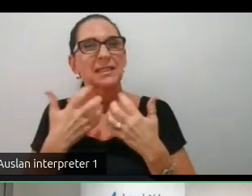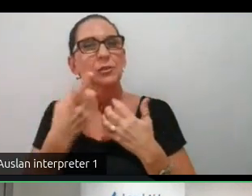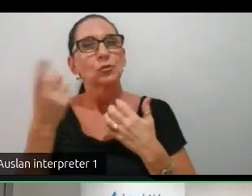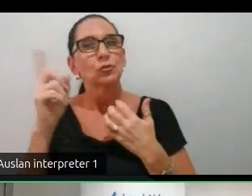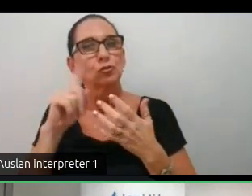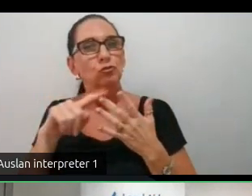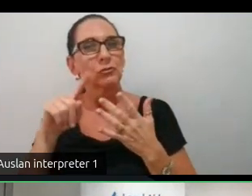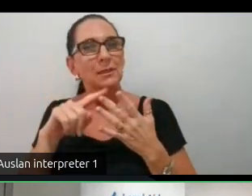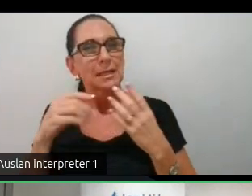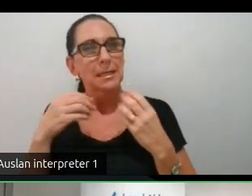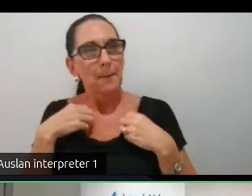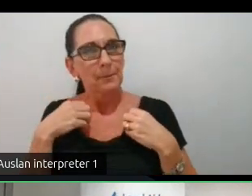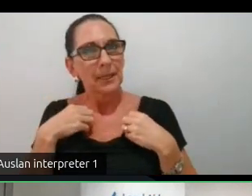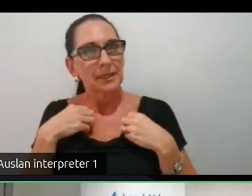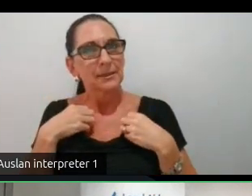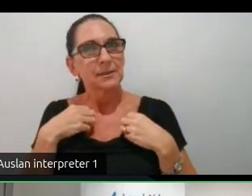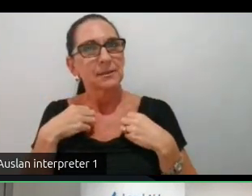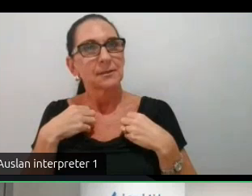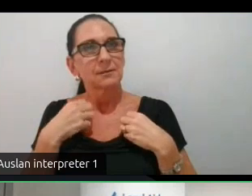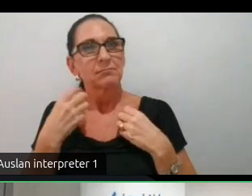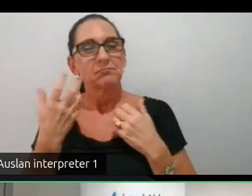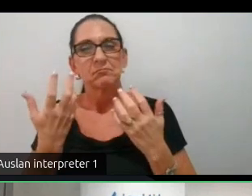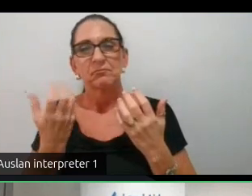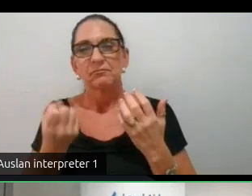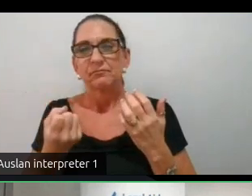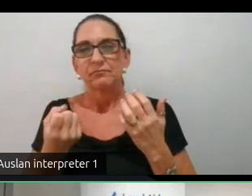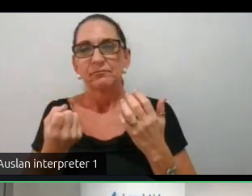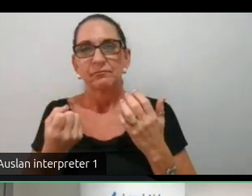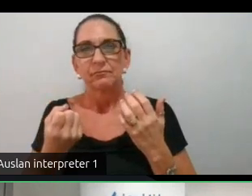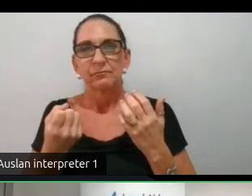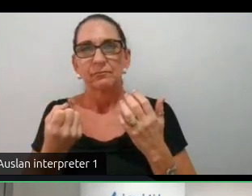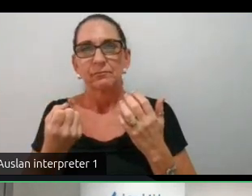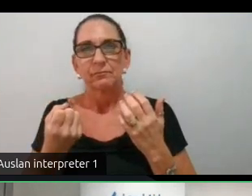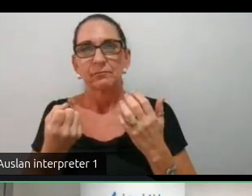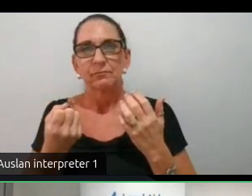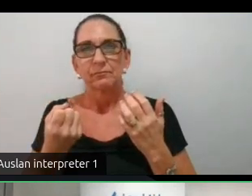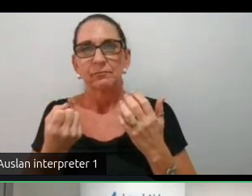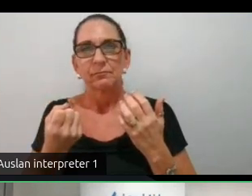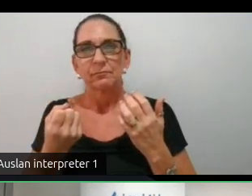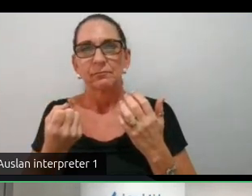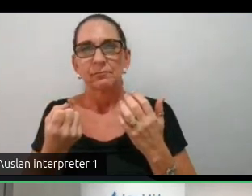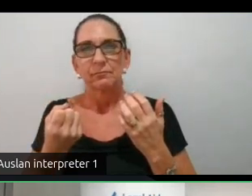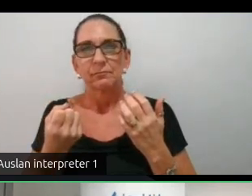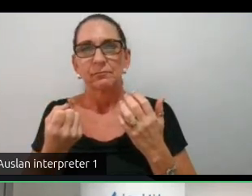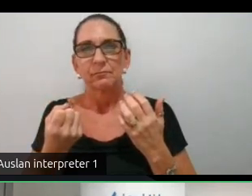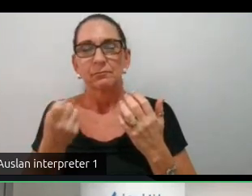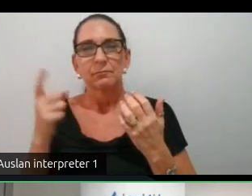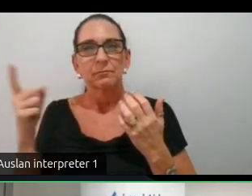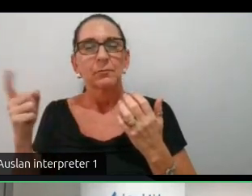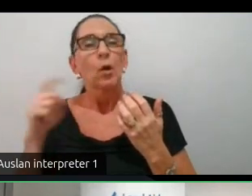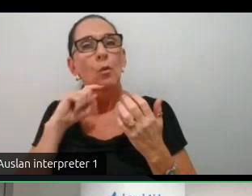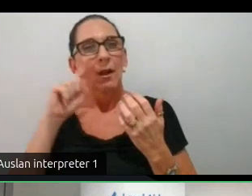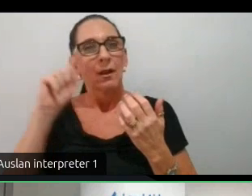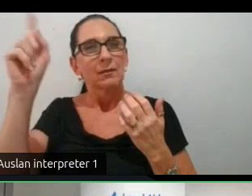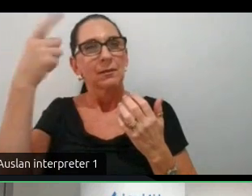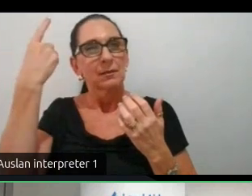companies that we know of have sections or have accommodation. Yeah. They they outsource that.